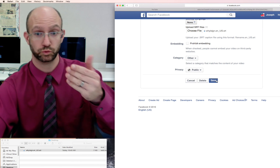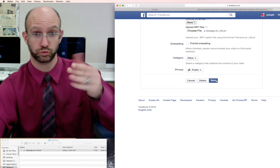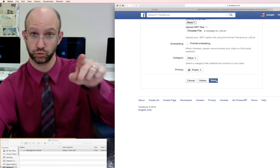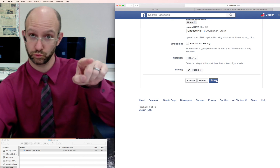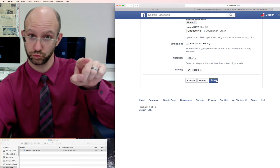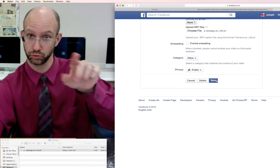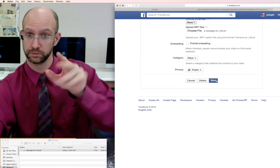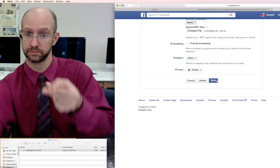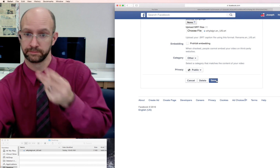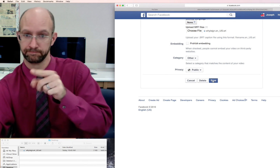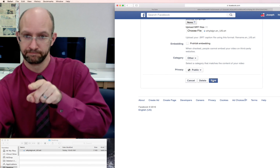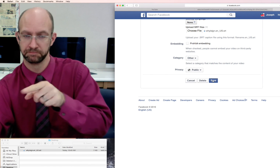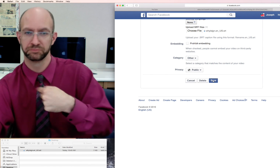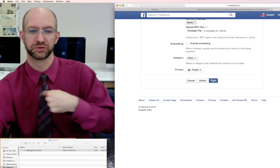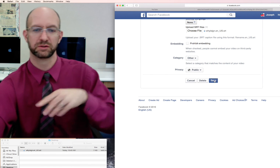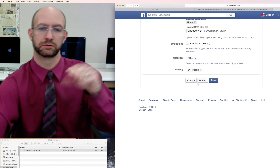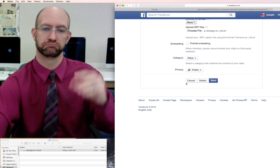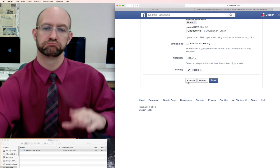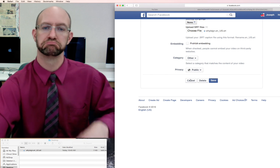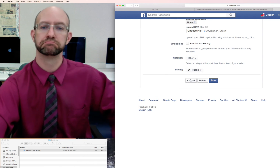For you, you click on "Save." I am just going to get out.